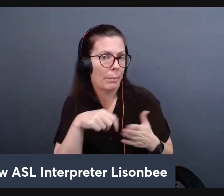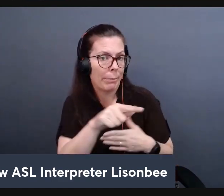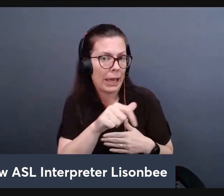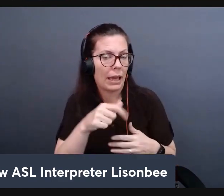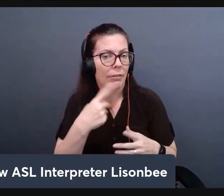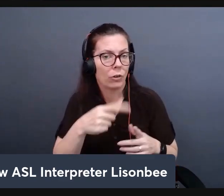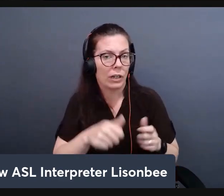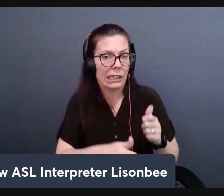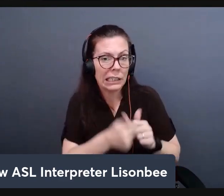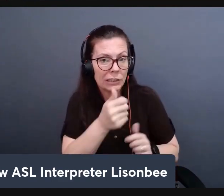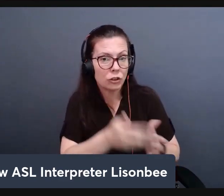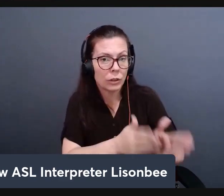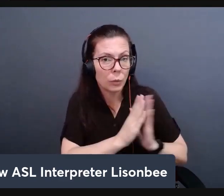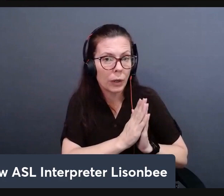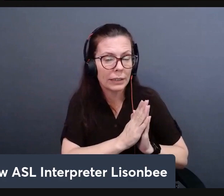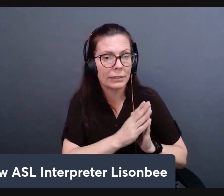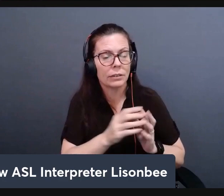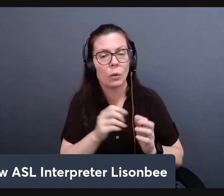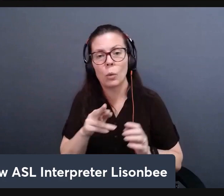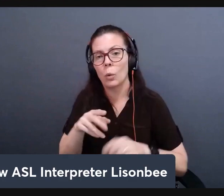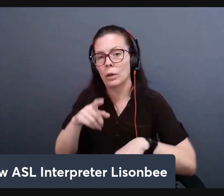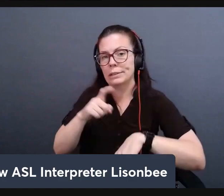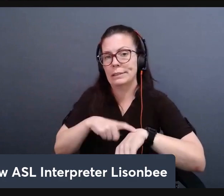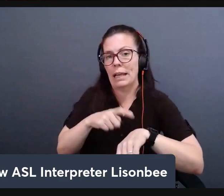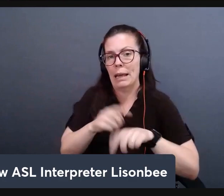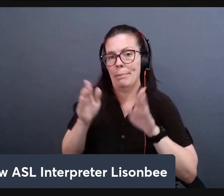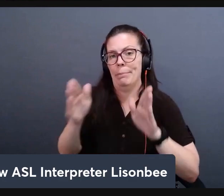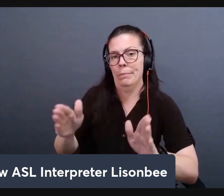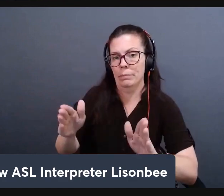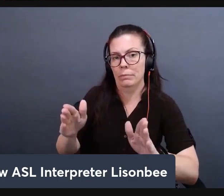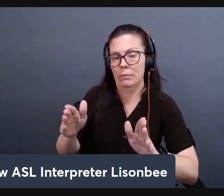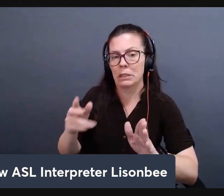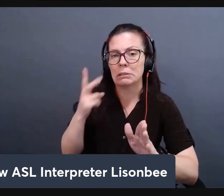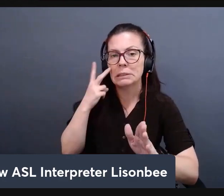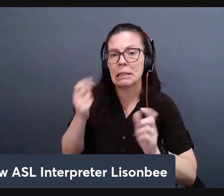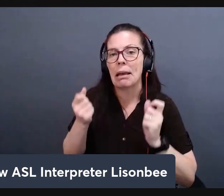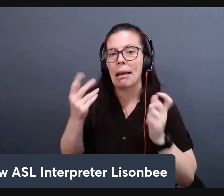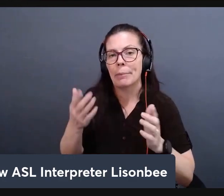or do I want to pay for a chunk of time and see how many requests and events I can stuff into that time?